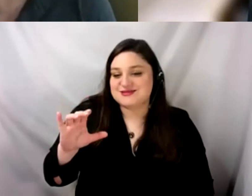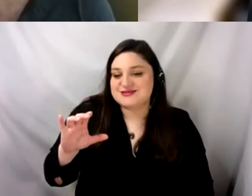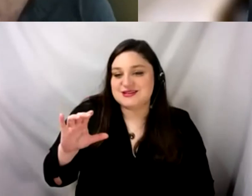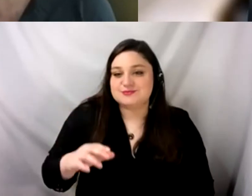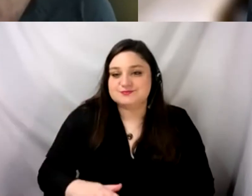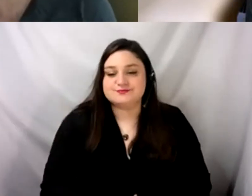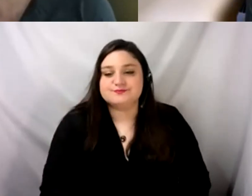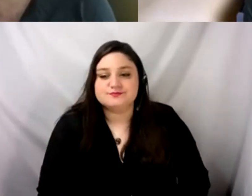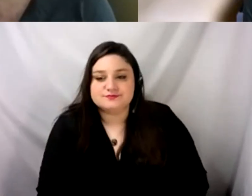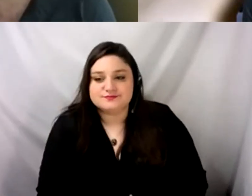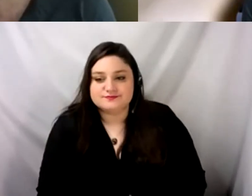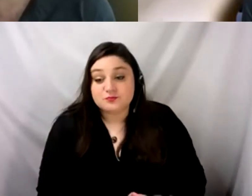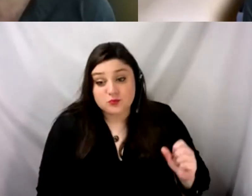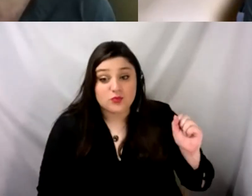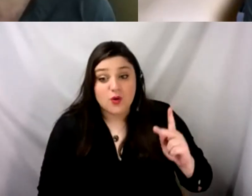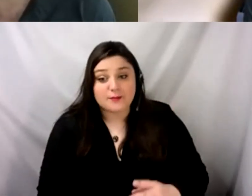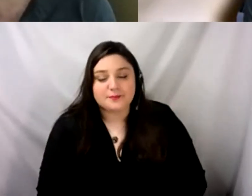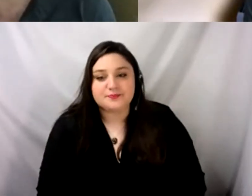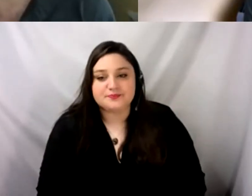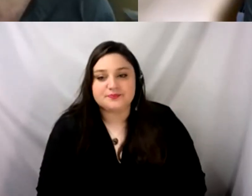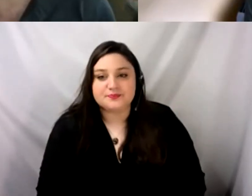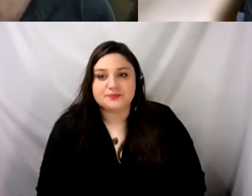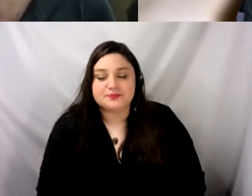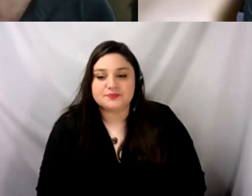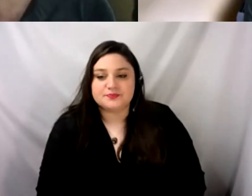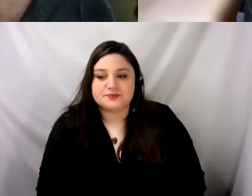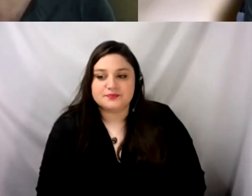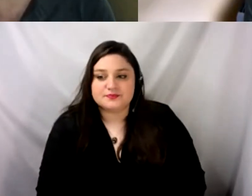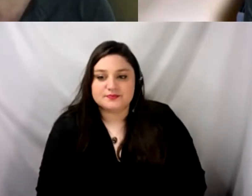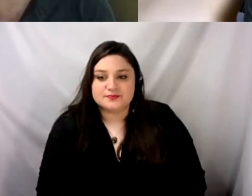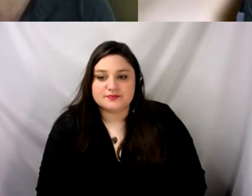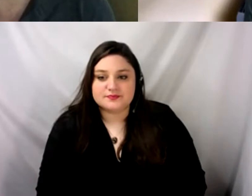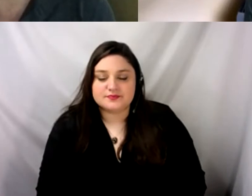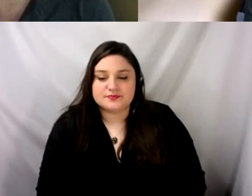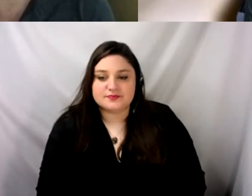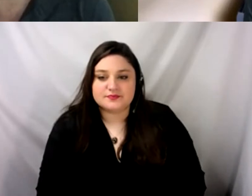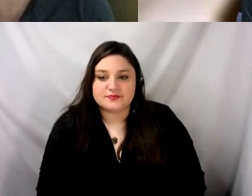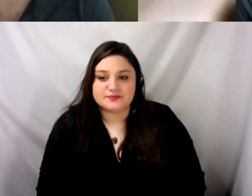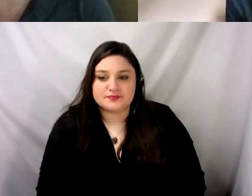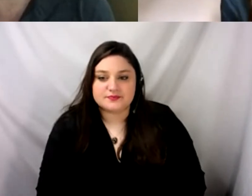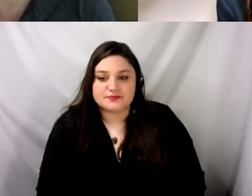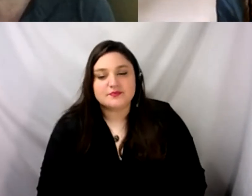am assuming -- the question is I am assuming we are not required to store the data